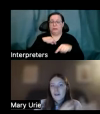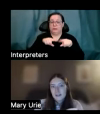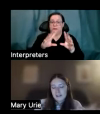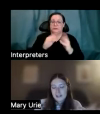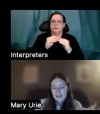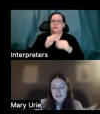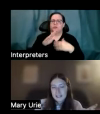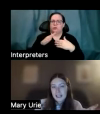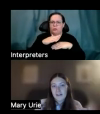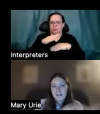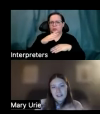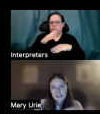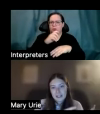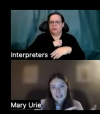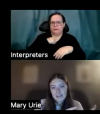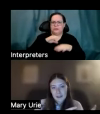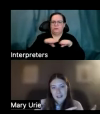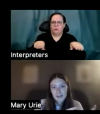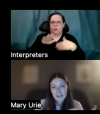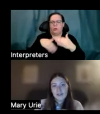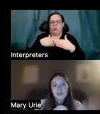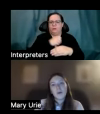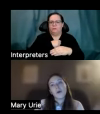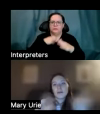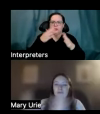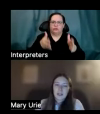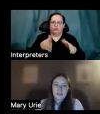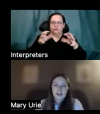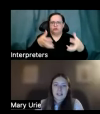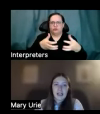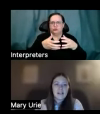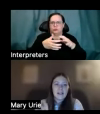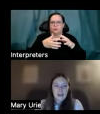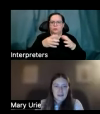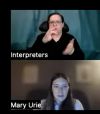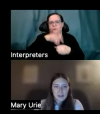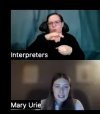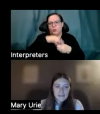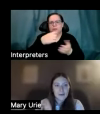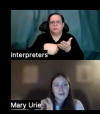all those senators together, and they're discussing and voting on bills, or the other side of the House of Representatives, when